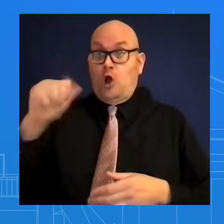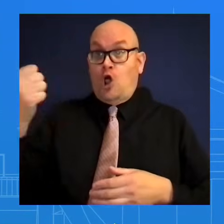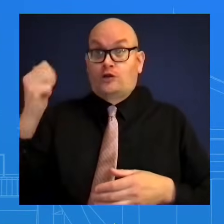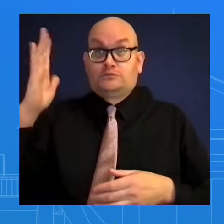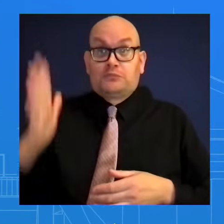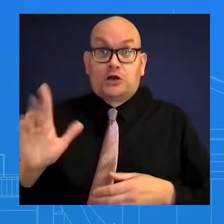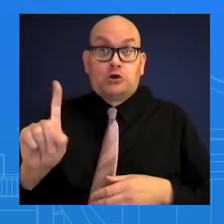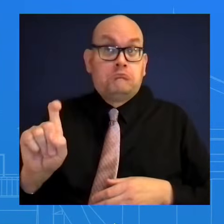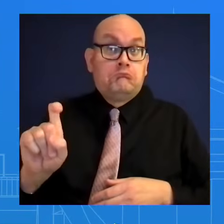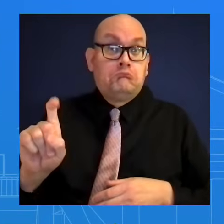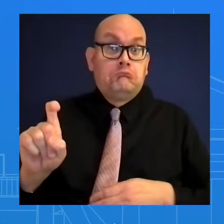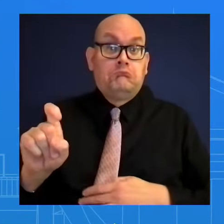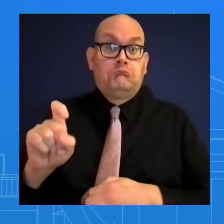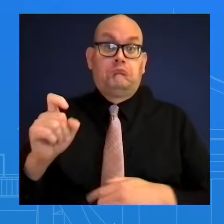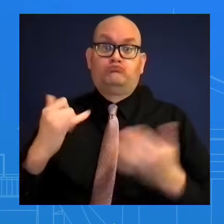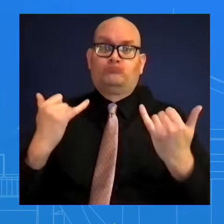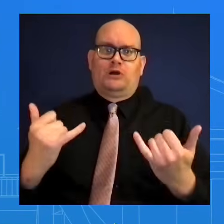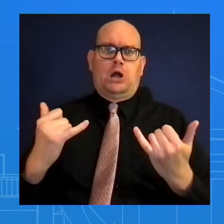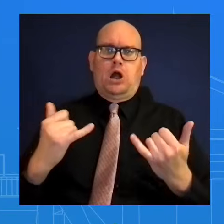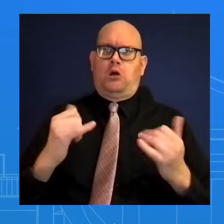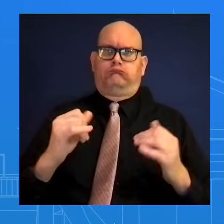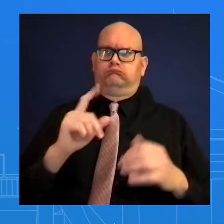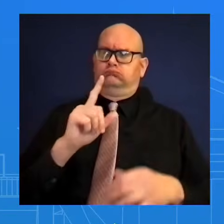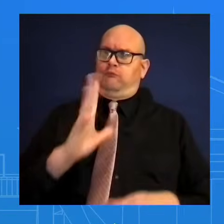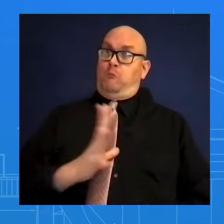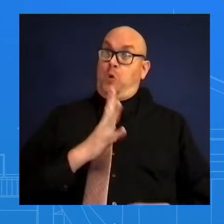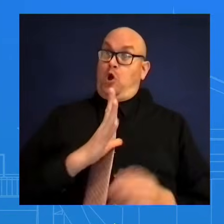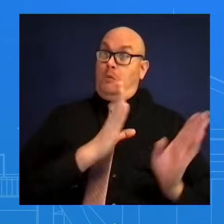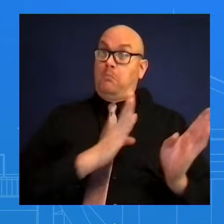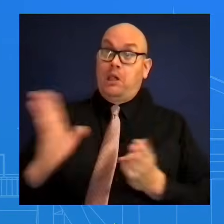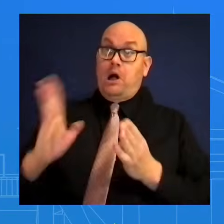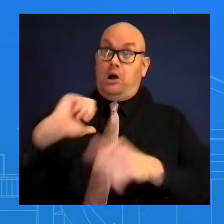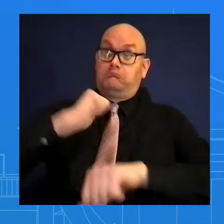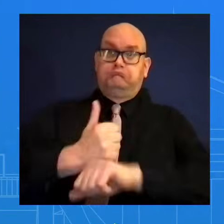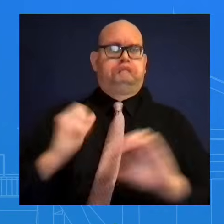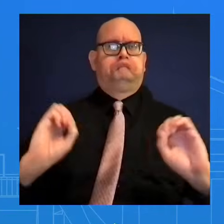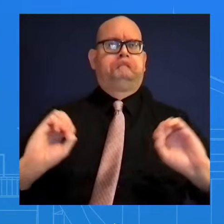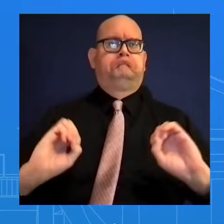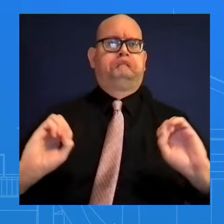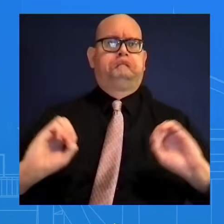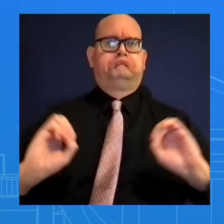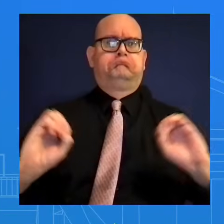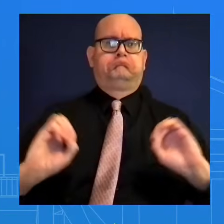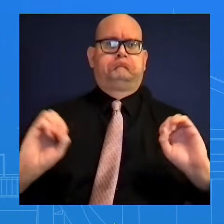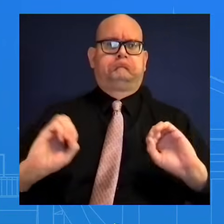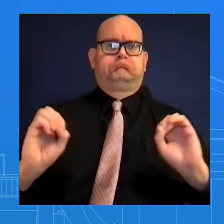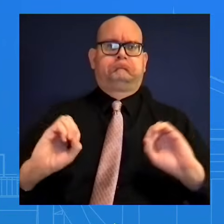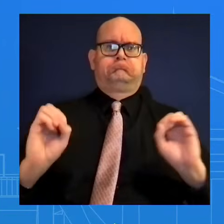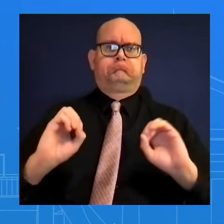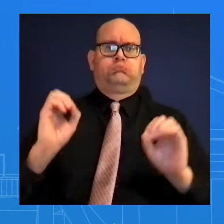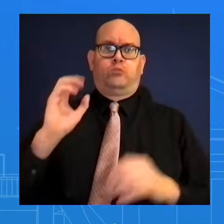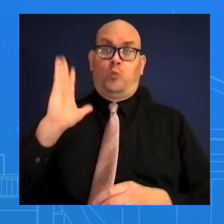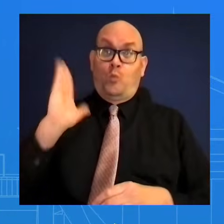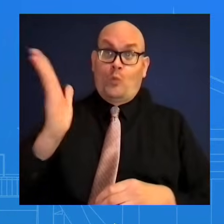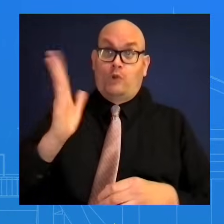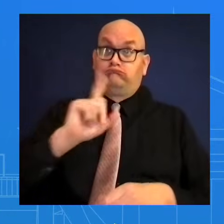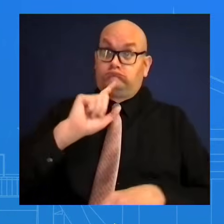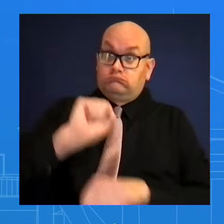Don't have anything to -- to lay out for you at this time. The Press: Thanks, Karine. Ms. Jean-Pierre: Oh, okay. Let me take -- go ahead. The Press: On press freedom. Ms. Jean-Pierre: Go ahead. Oh, yeah. I'll take that. Go ahead.